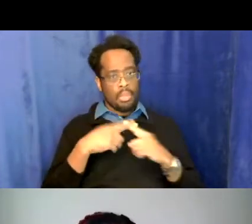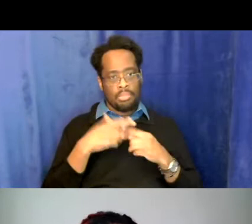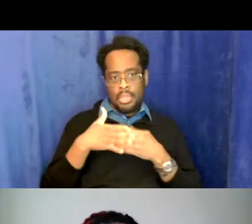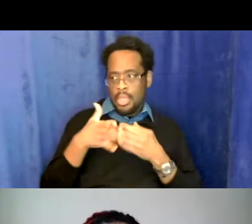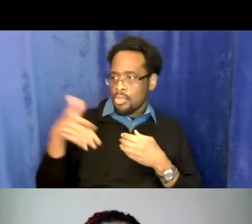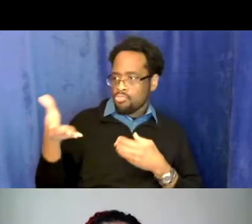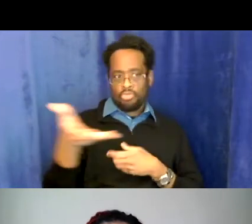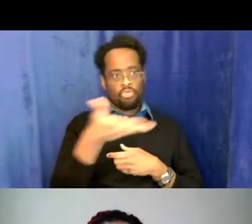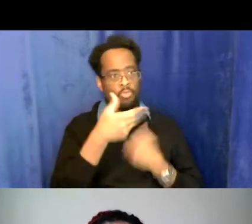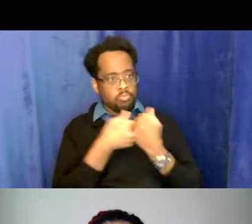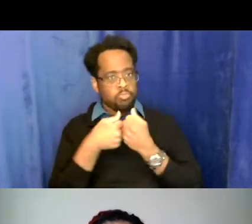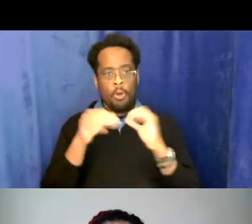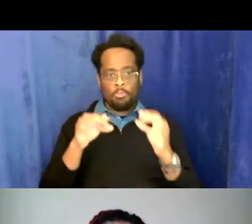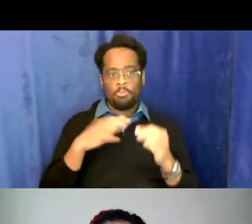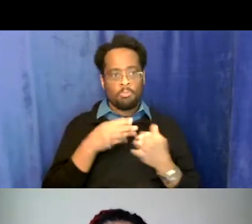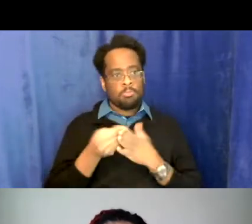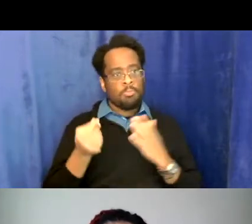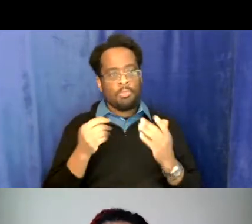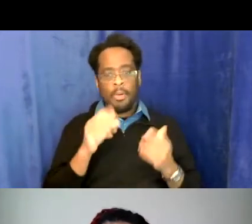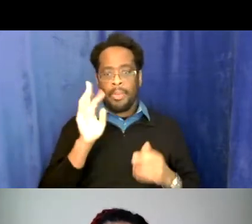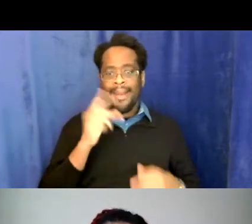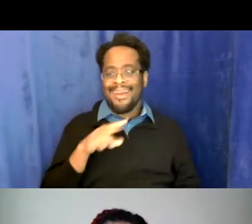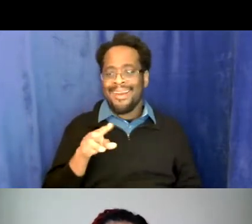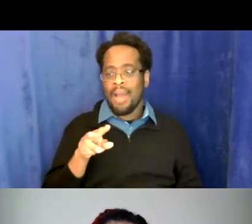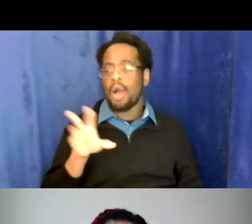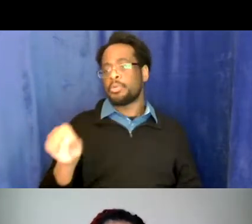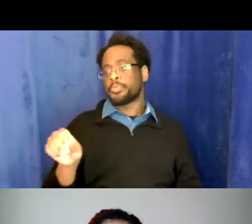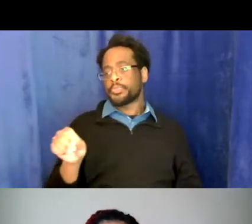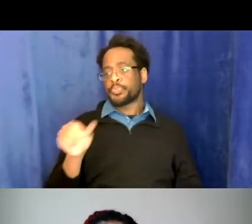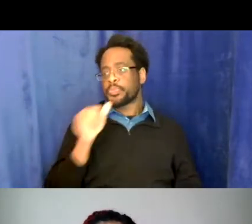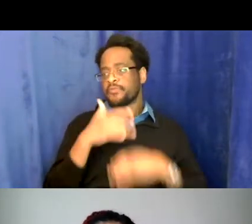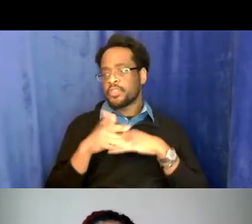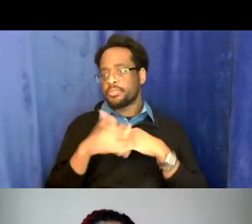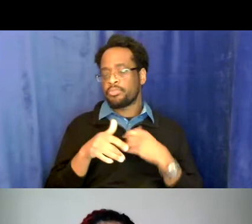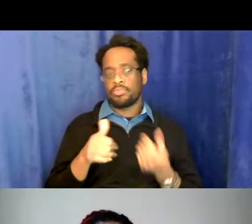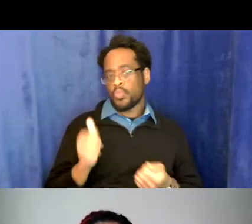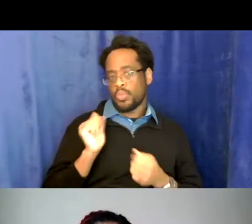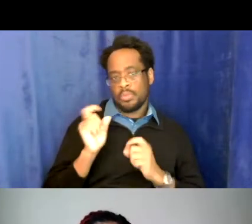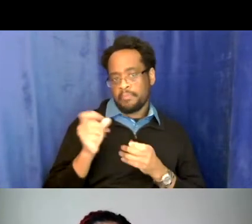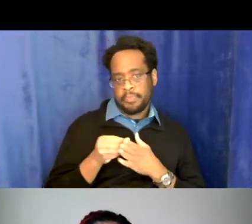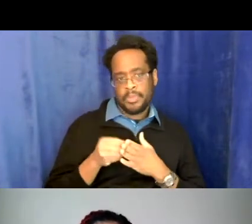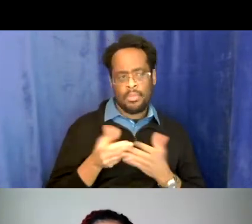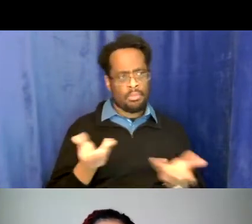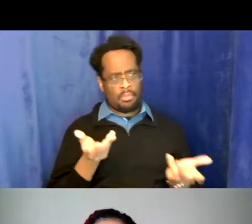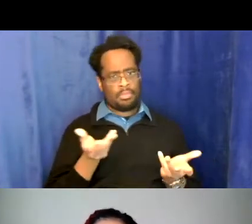they wanted to to move, and you know be supported. However they were told that there